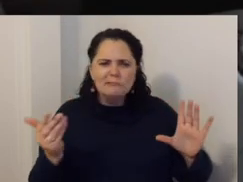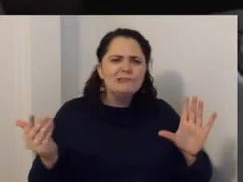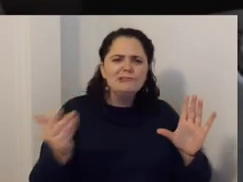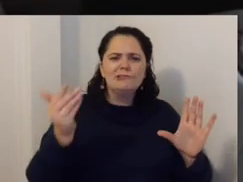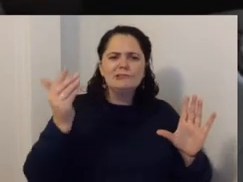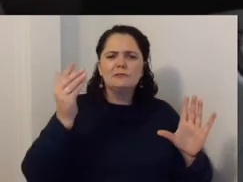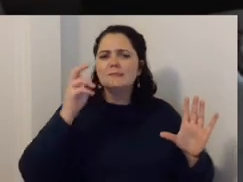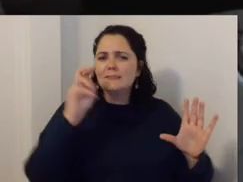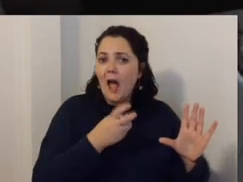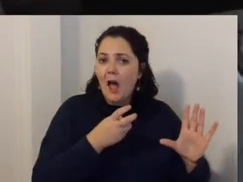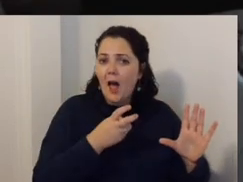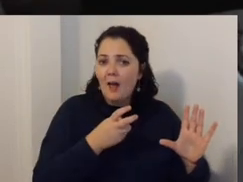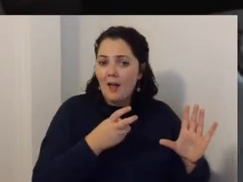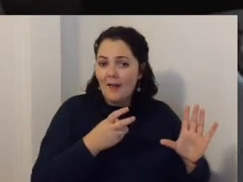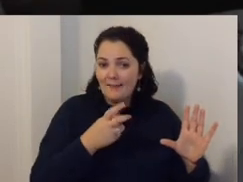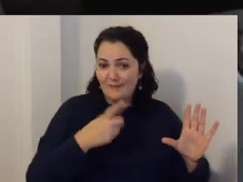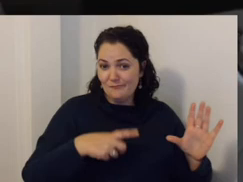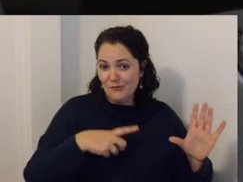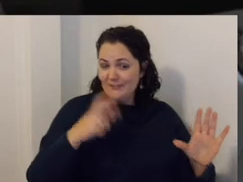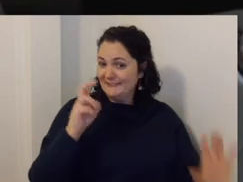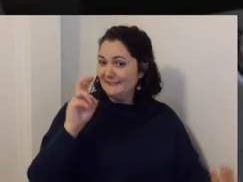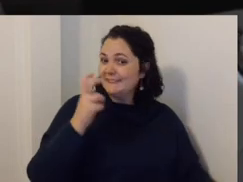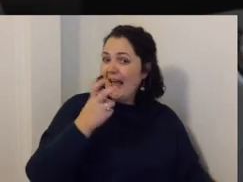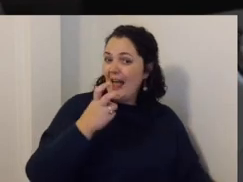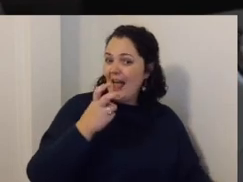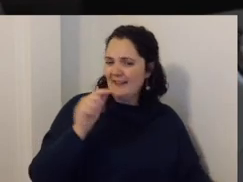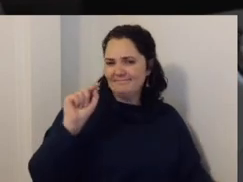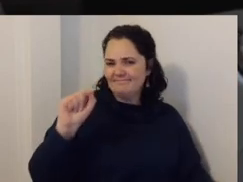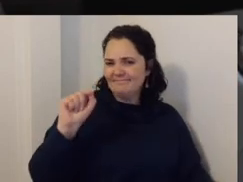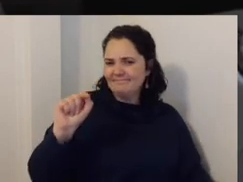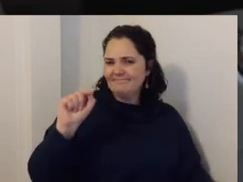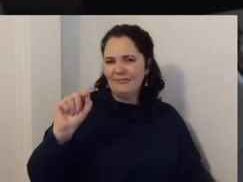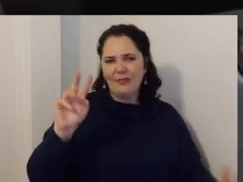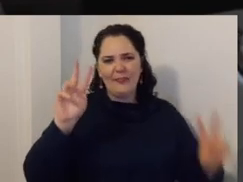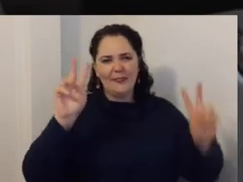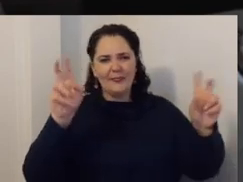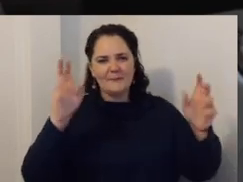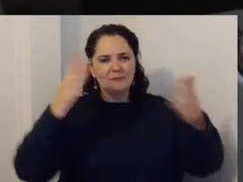the darkness is the star of the show here and you've got that little bit of light just coming